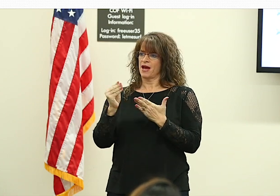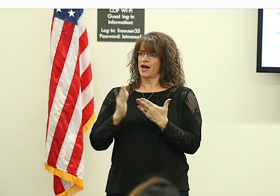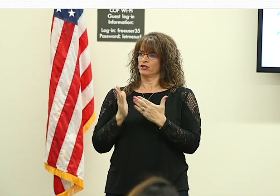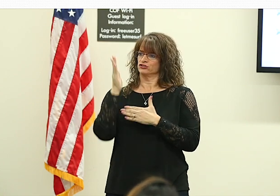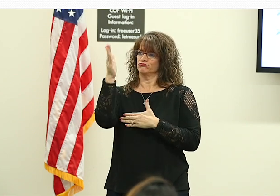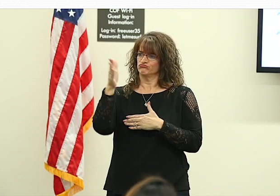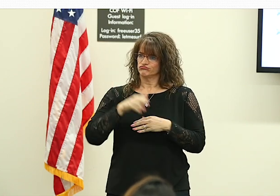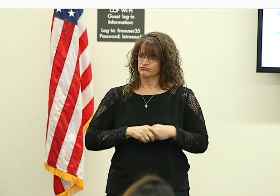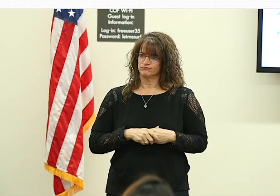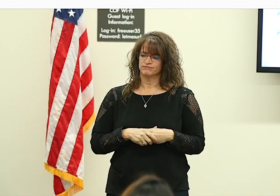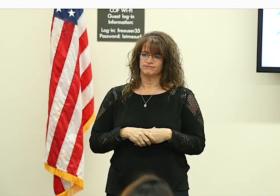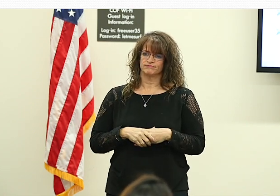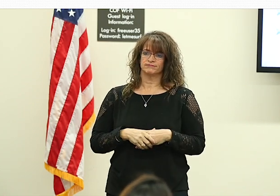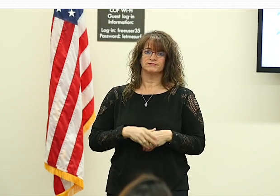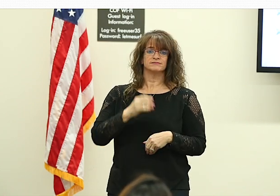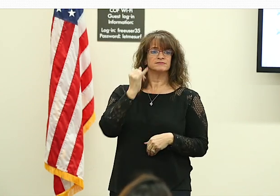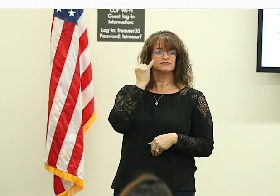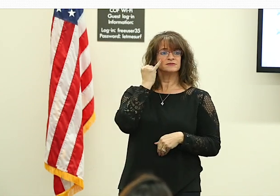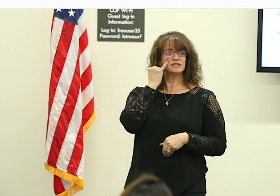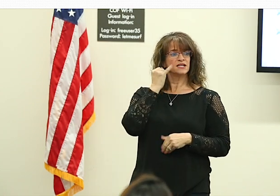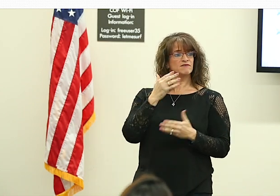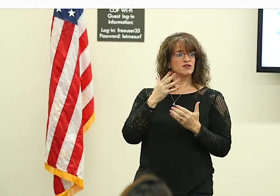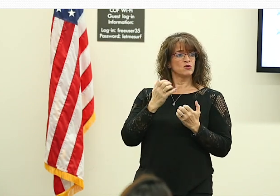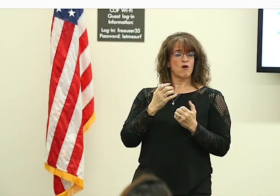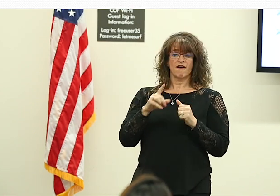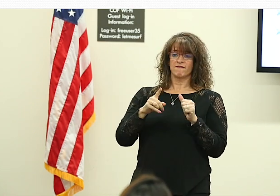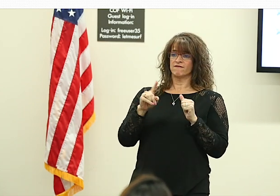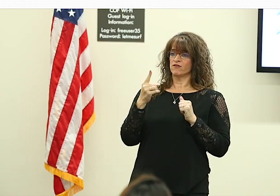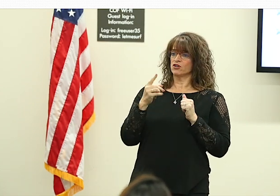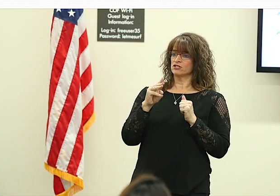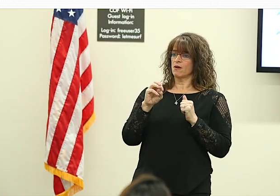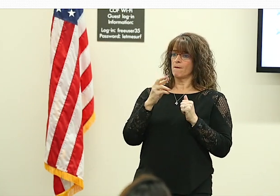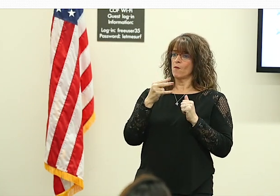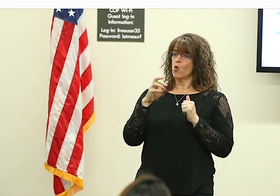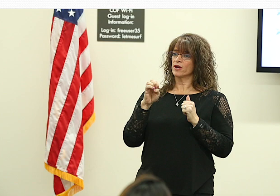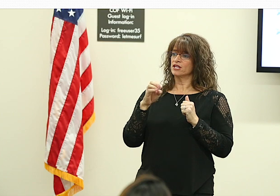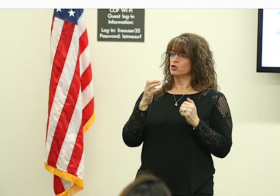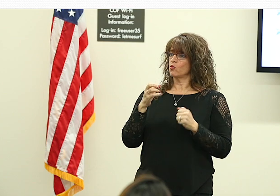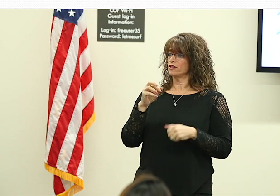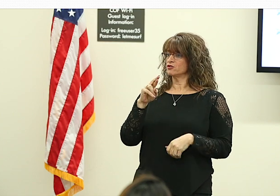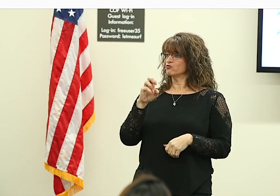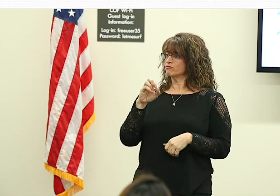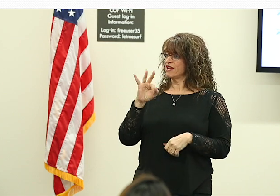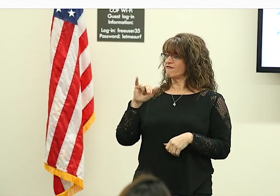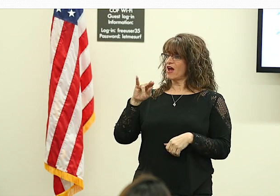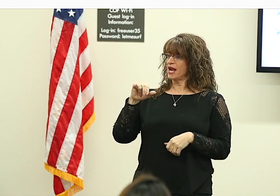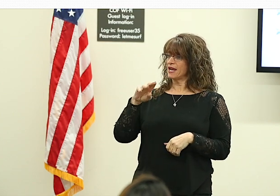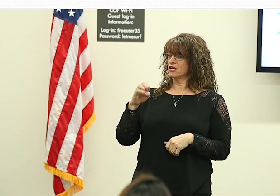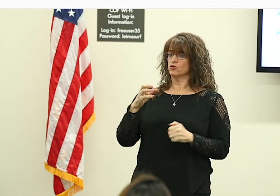If you do want to refinance your first mortgage or get a new loan, an equity line of credit,